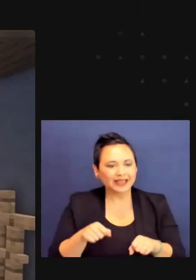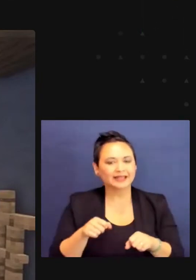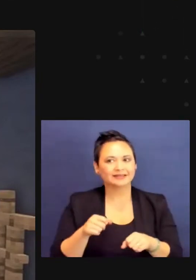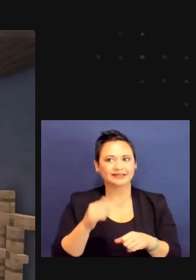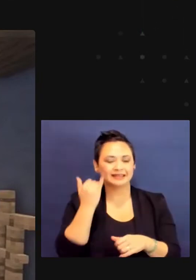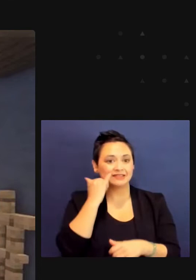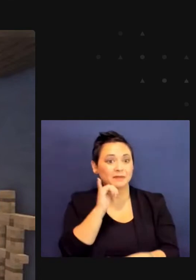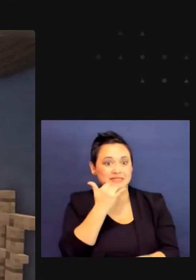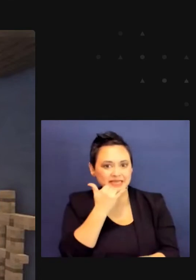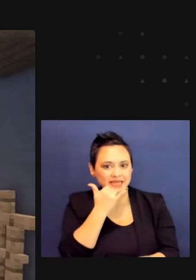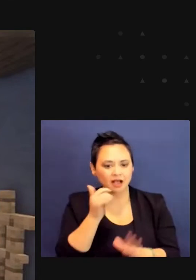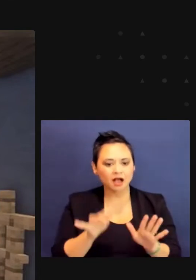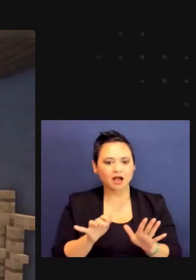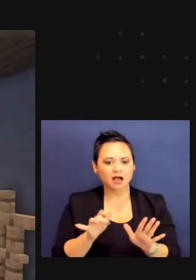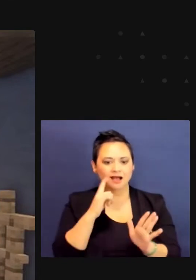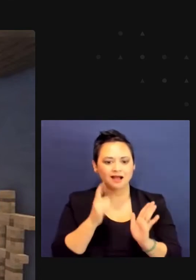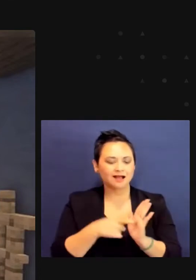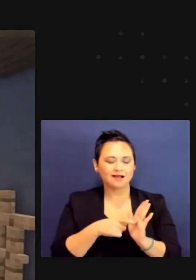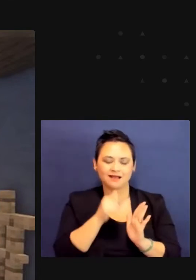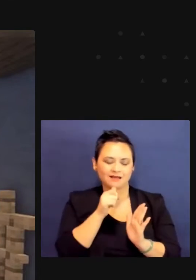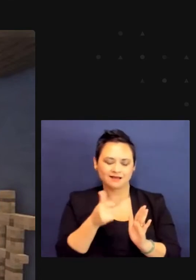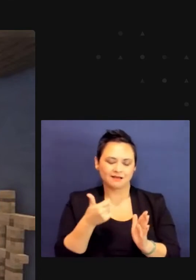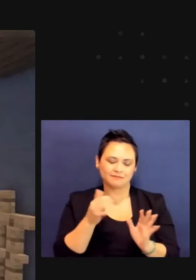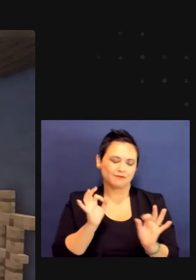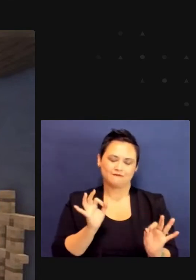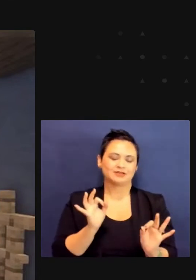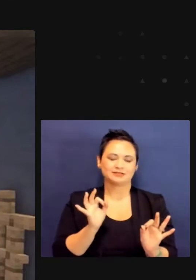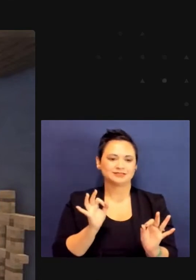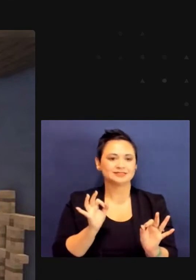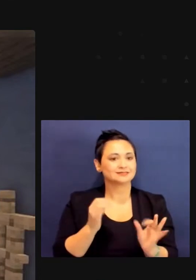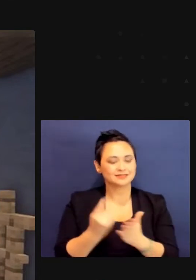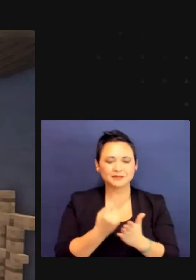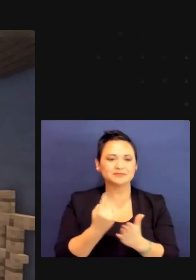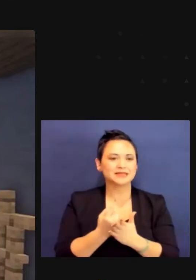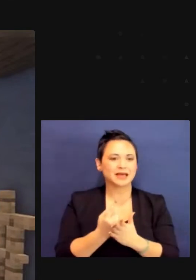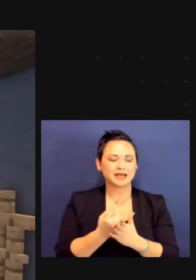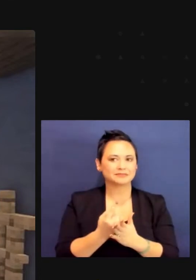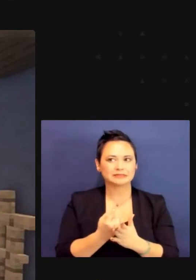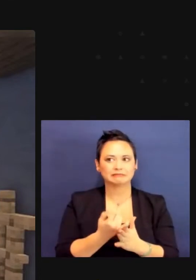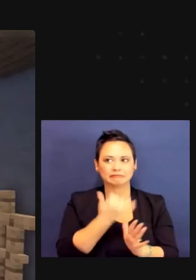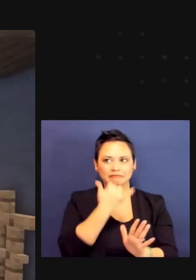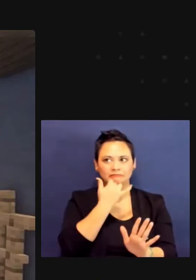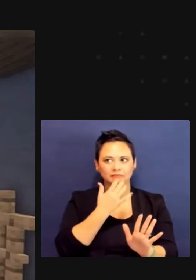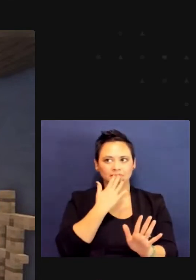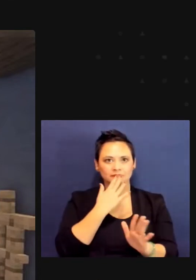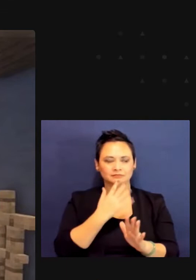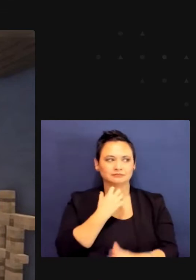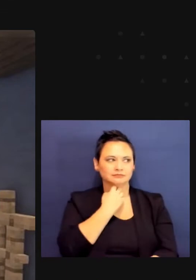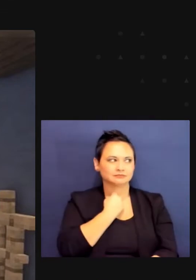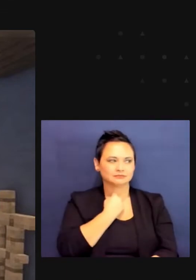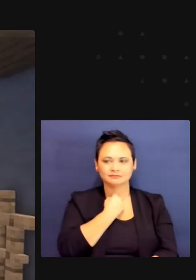Sometimes we're going to put our foot in our mouth and not say something in the best way. Or sometimes we're gonna see some behaviors